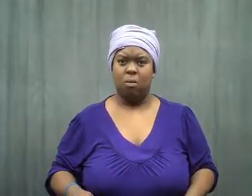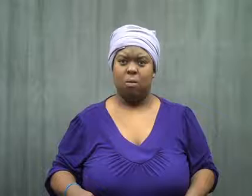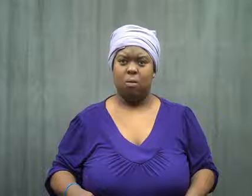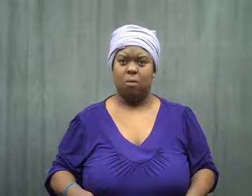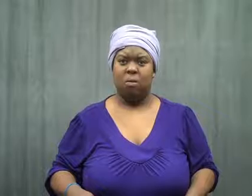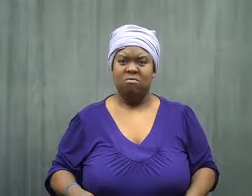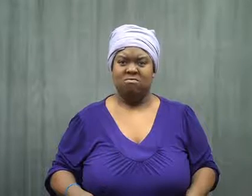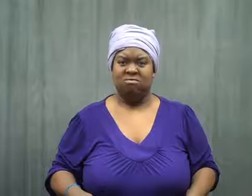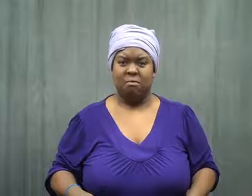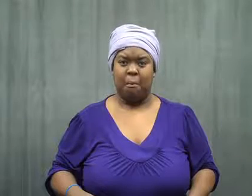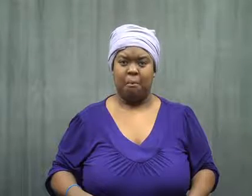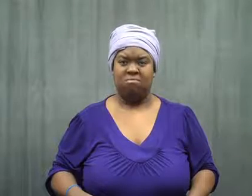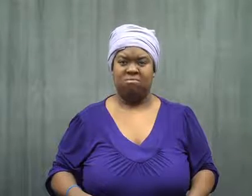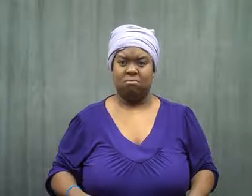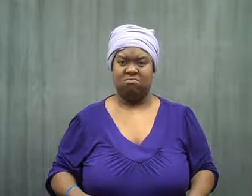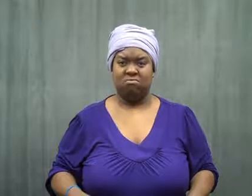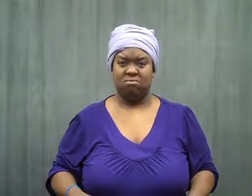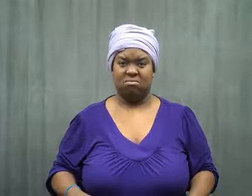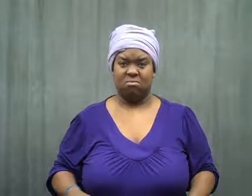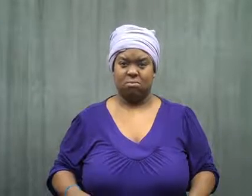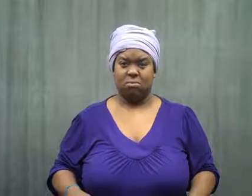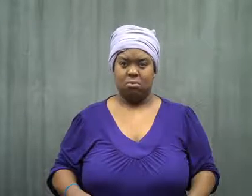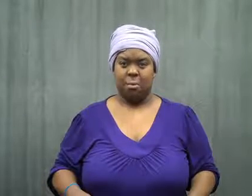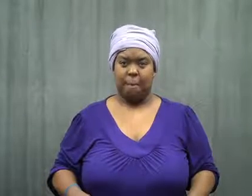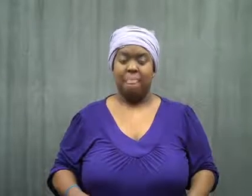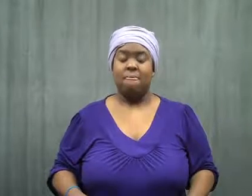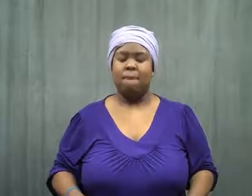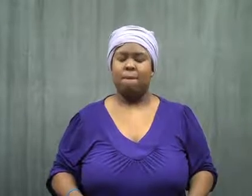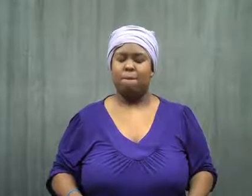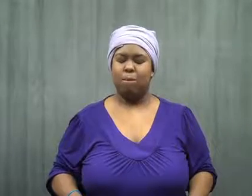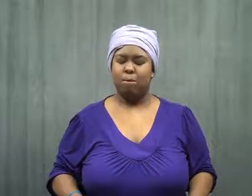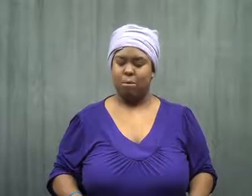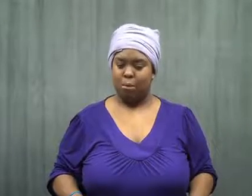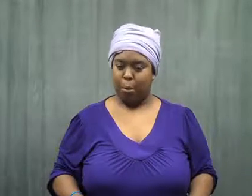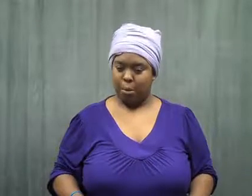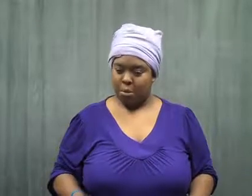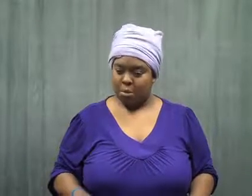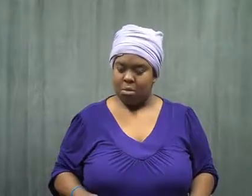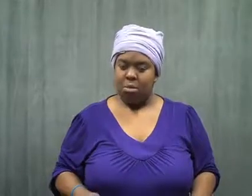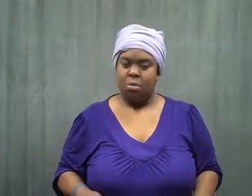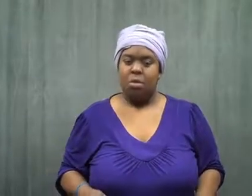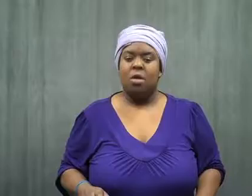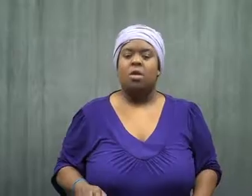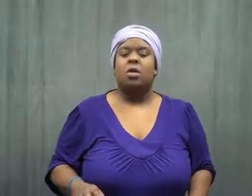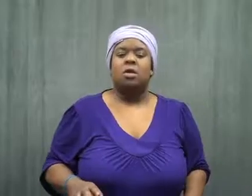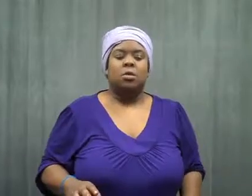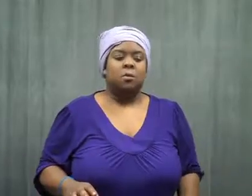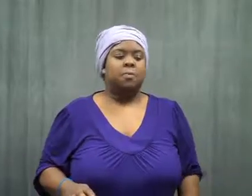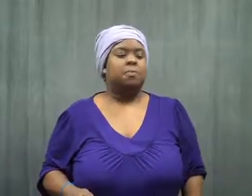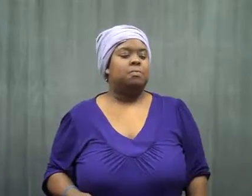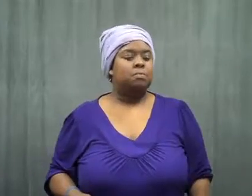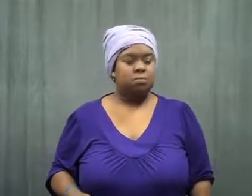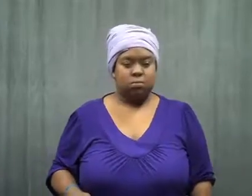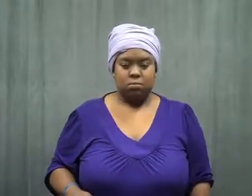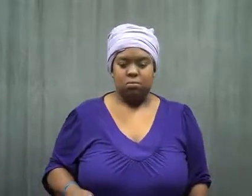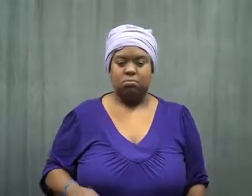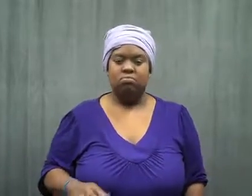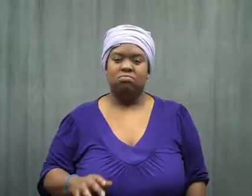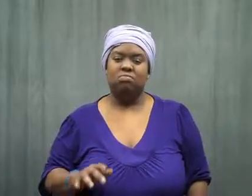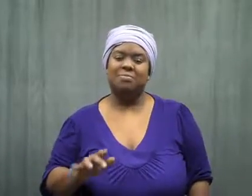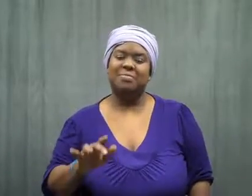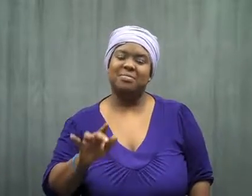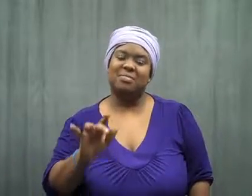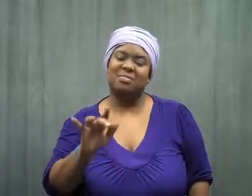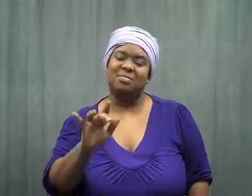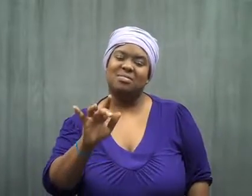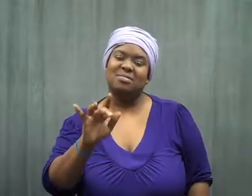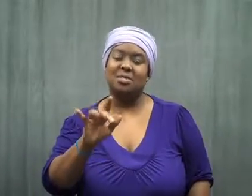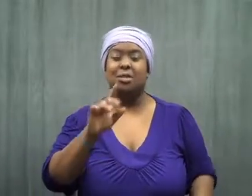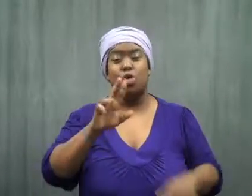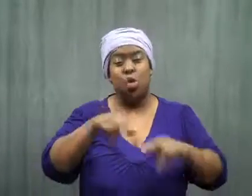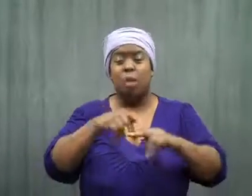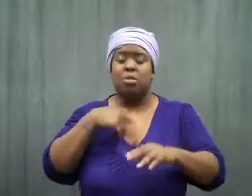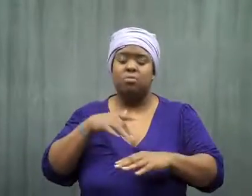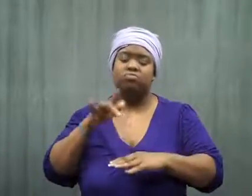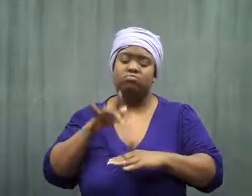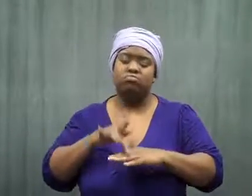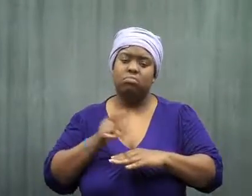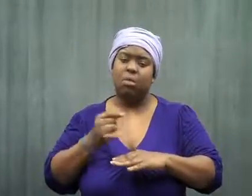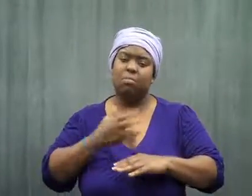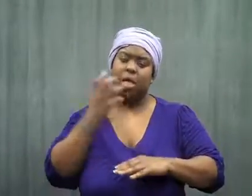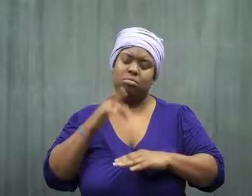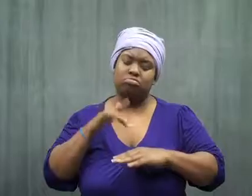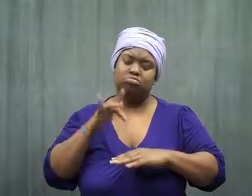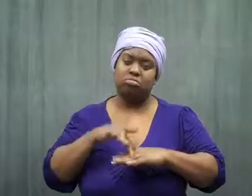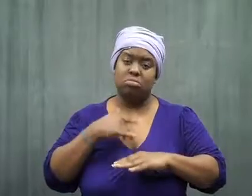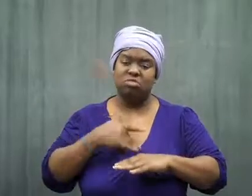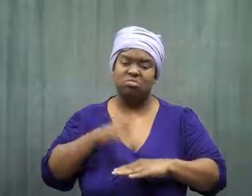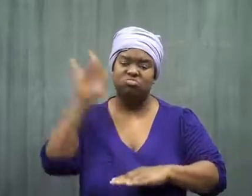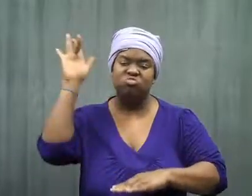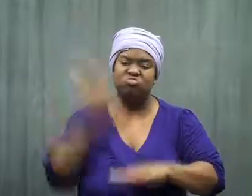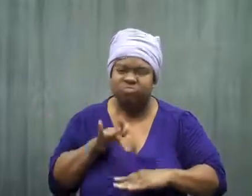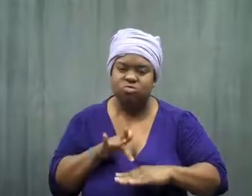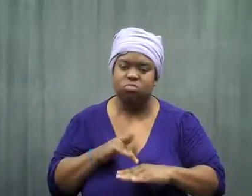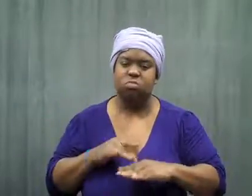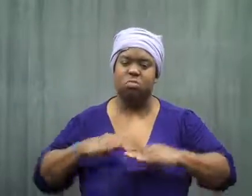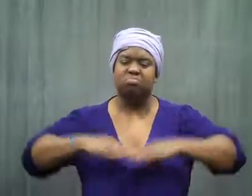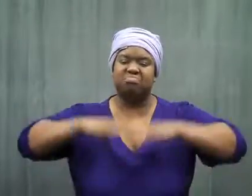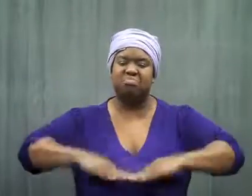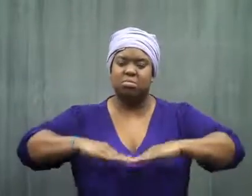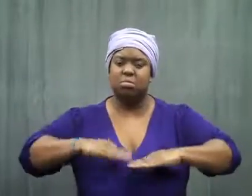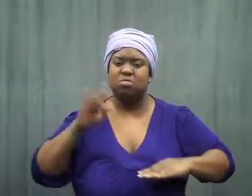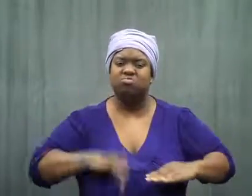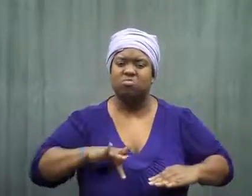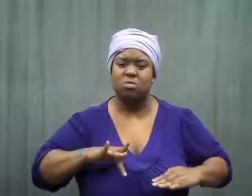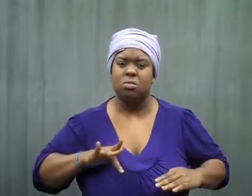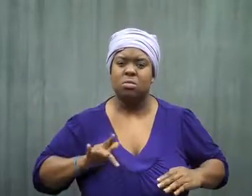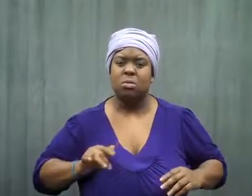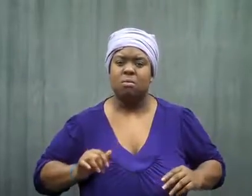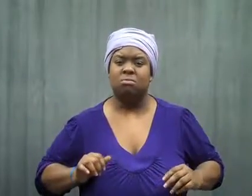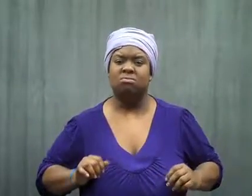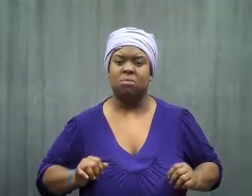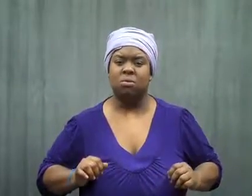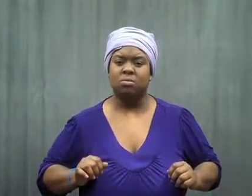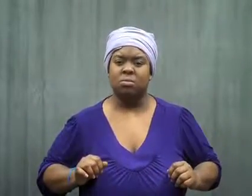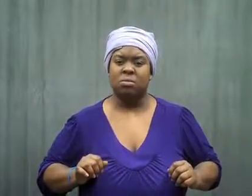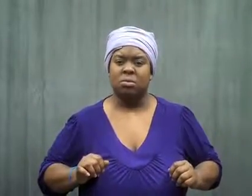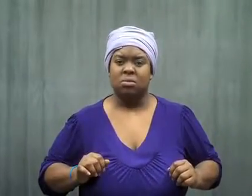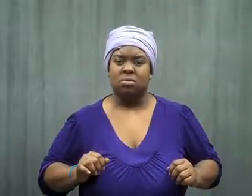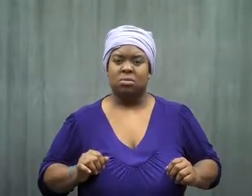I restrained myself and went to click the button. Normally I just hit the button.